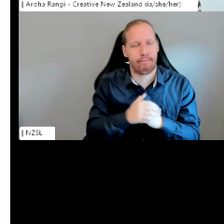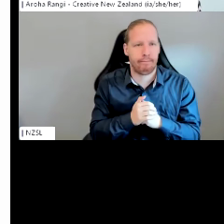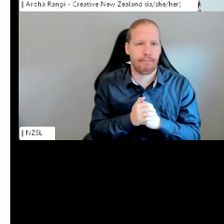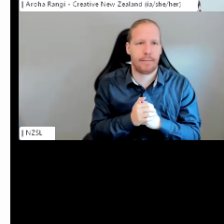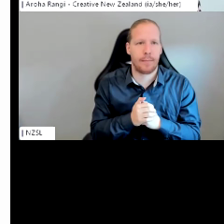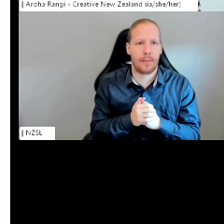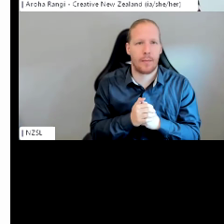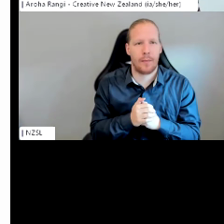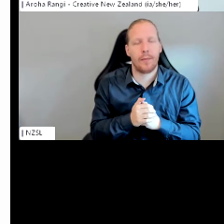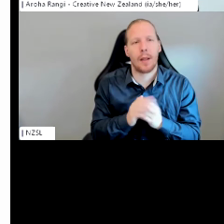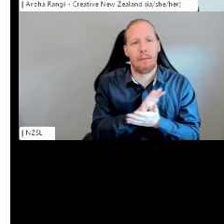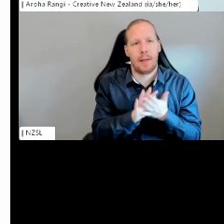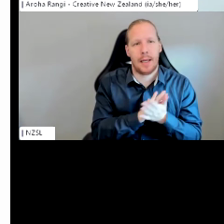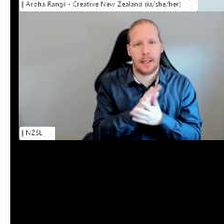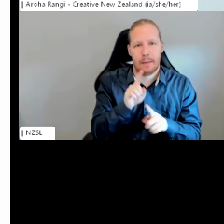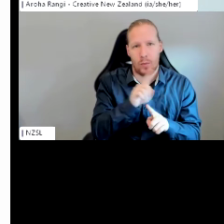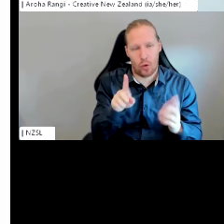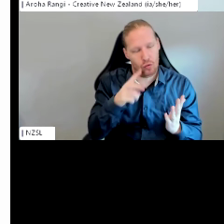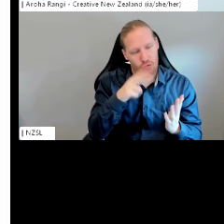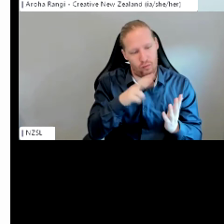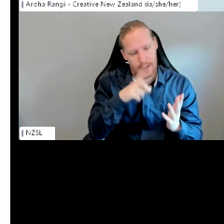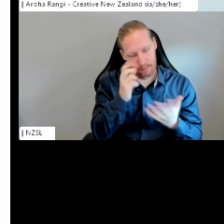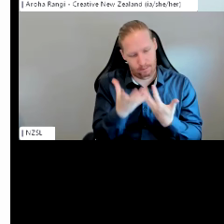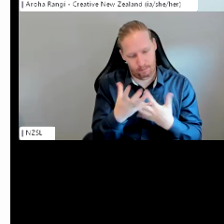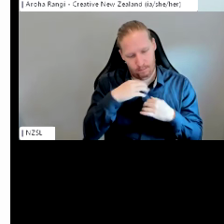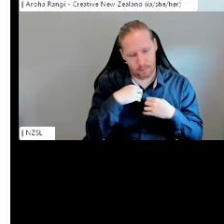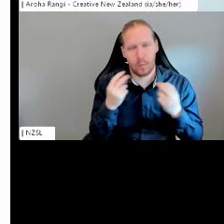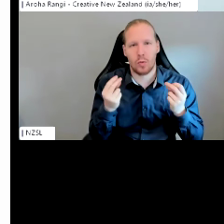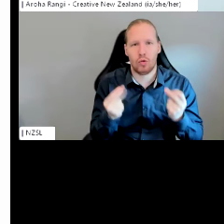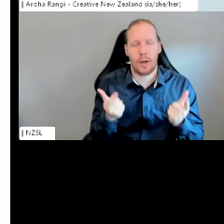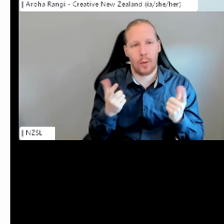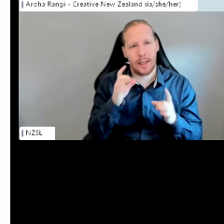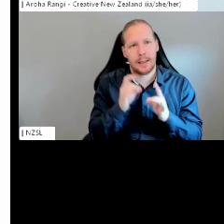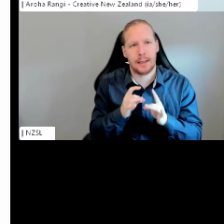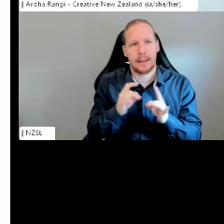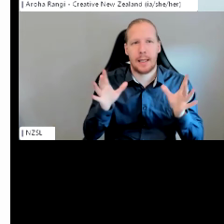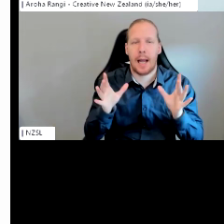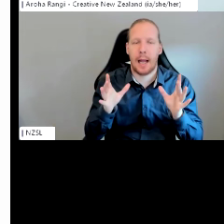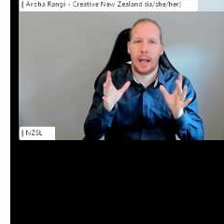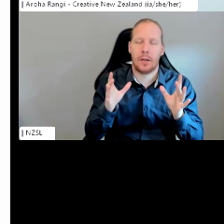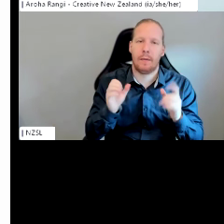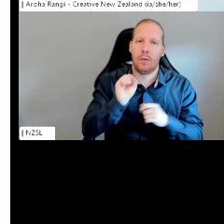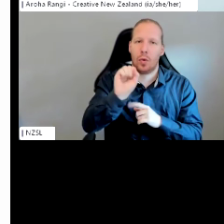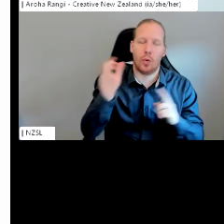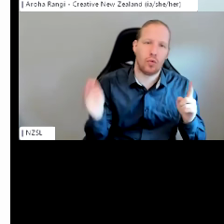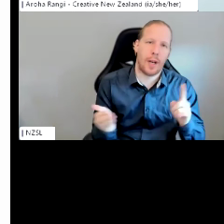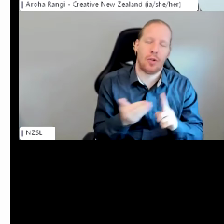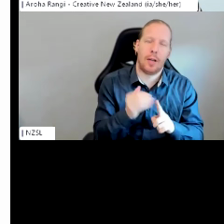you can use straight away and start to apply both to your strategy and your programming, but also